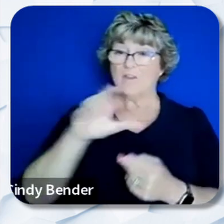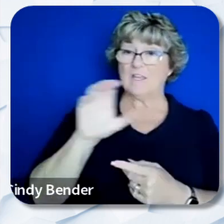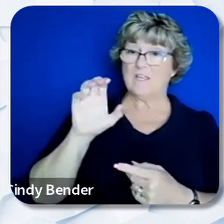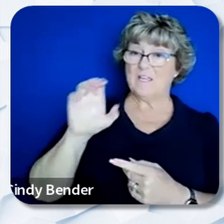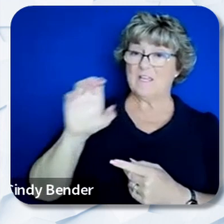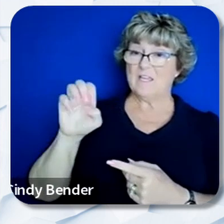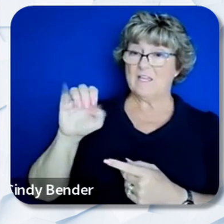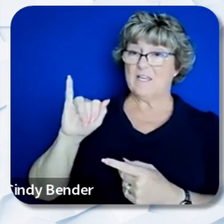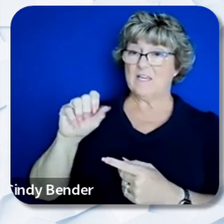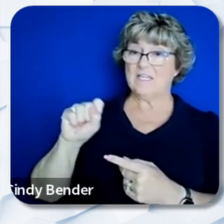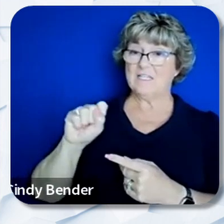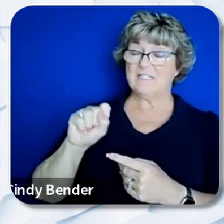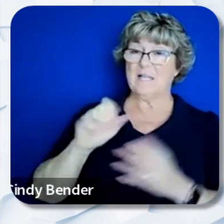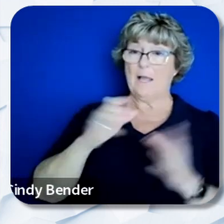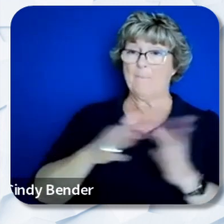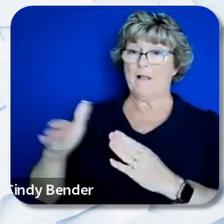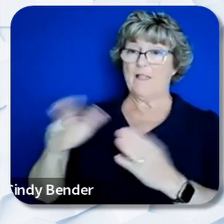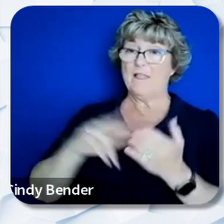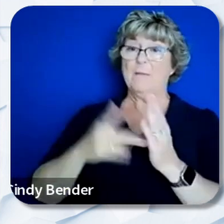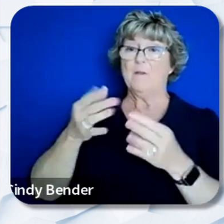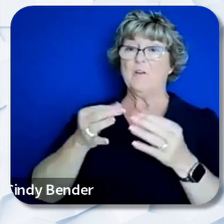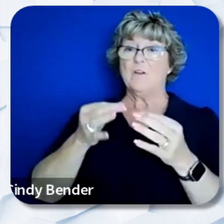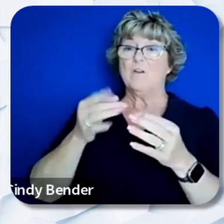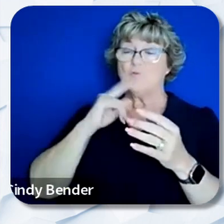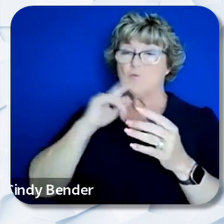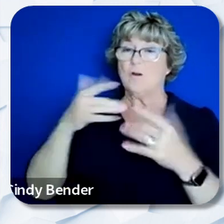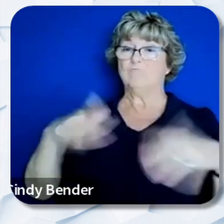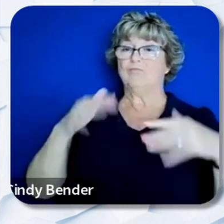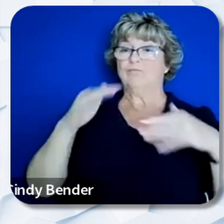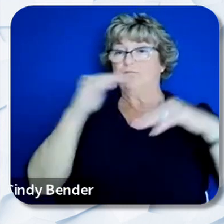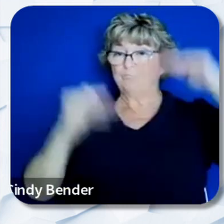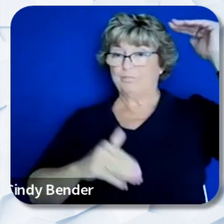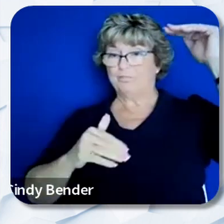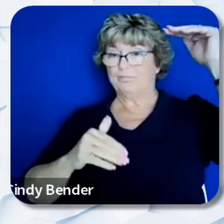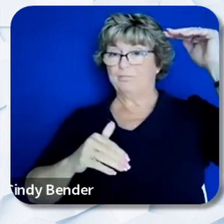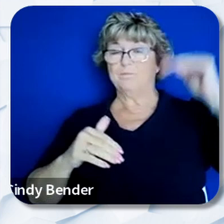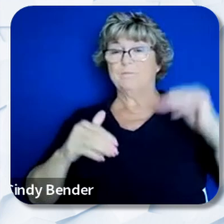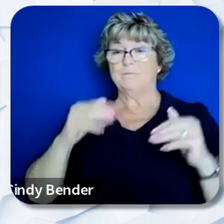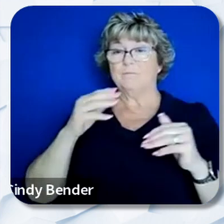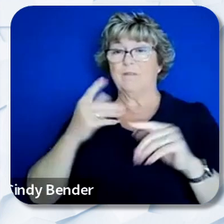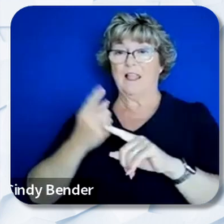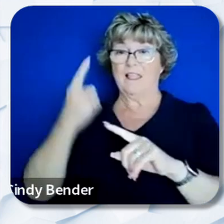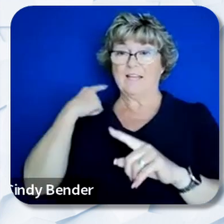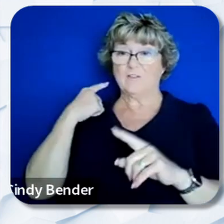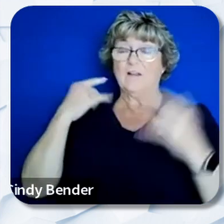a CCEIS plan? That means you were significantly disproportionate in last year, and now you